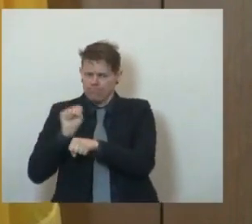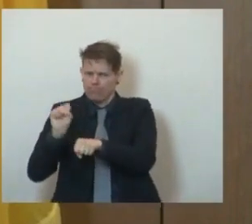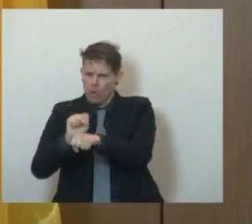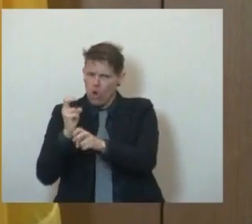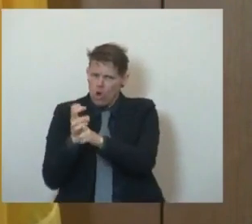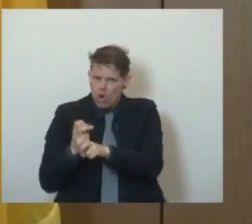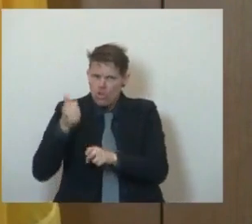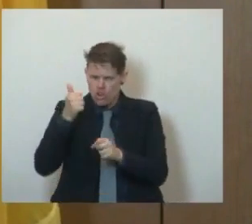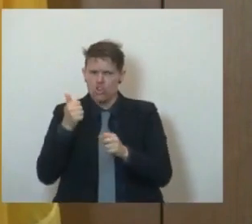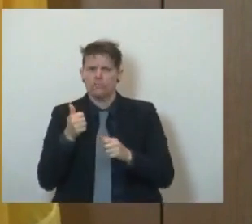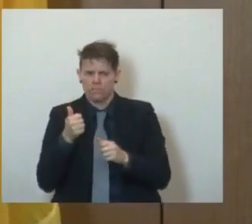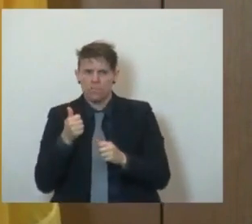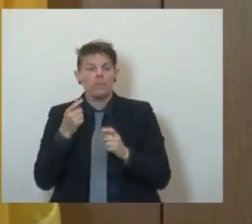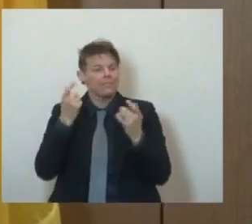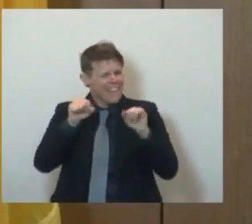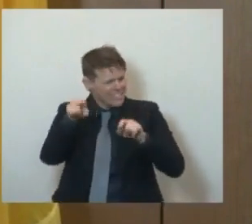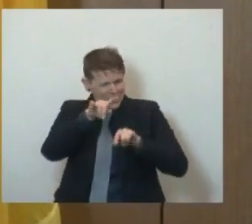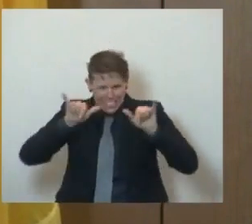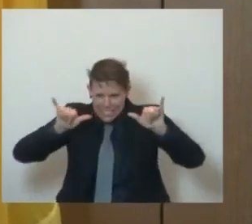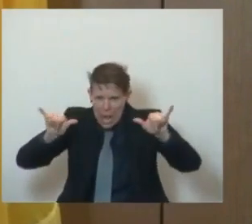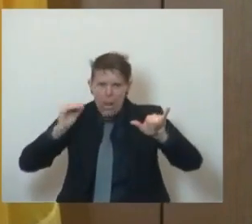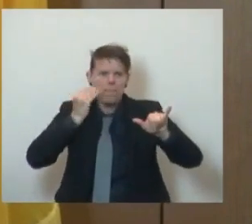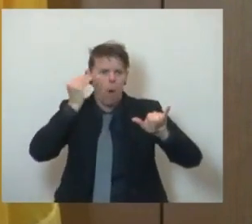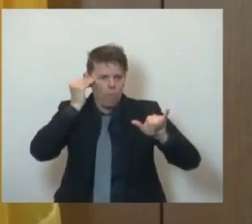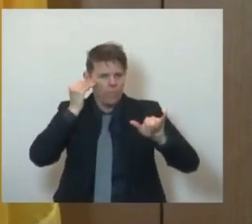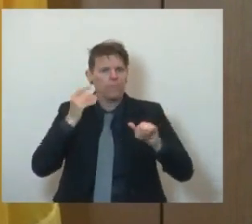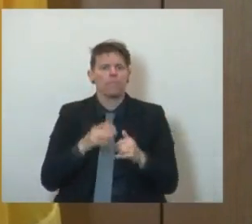WE’RE GOING TO HAVE TO WORK HARDER IN ORDER TO SUPPORT THAT EFFORTS.